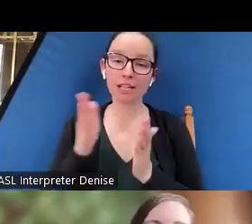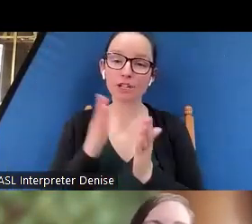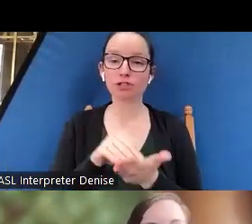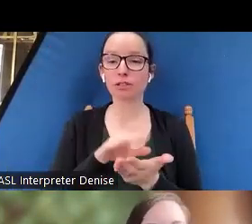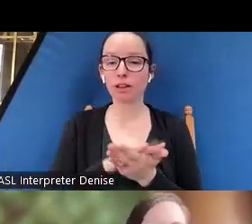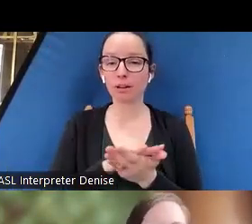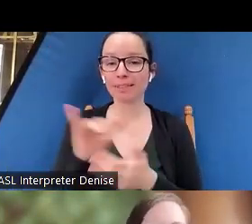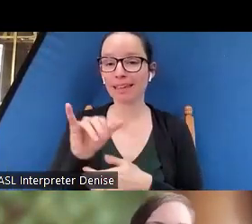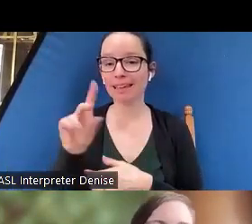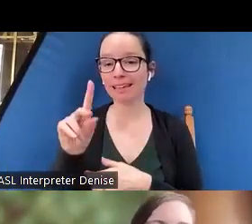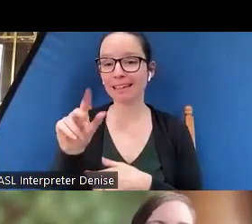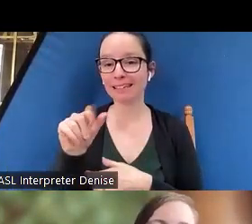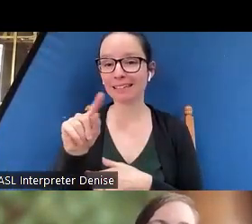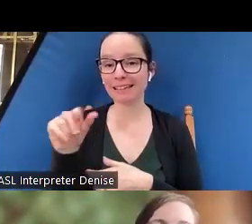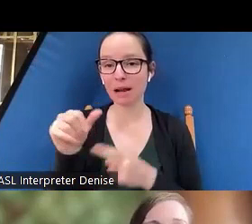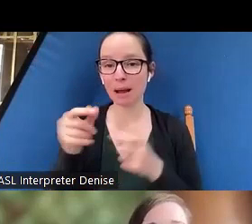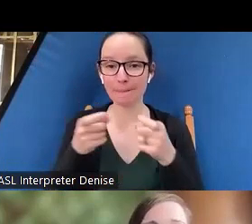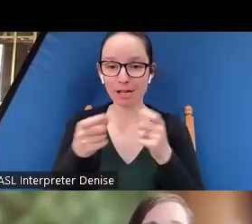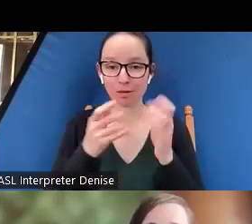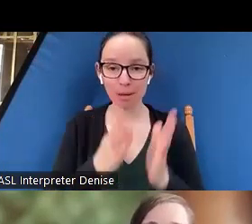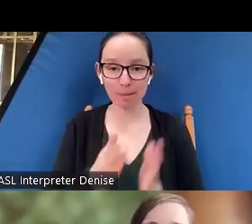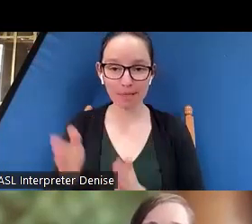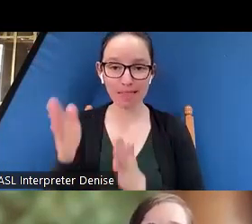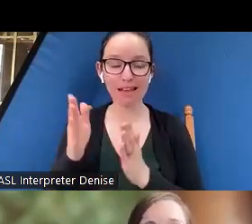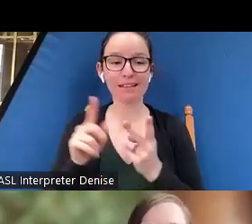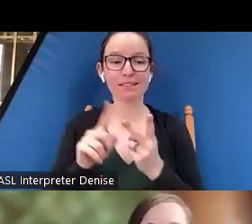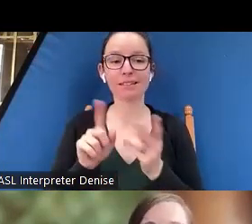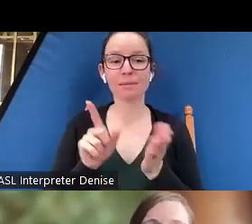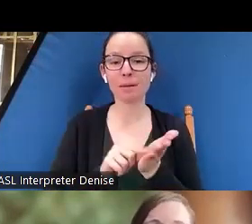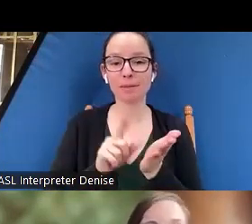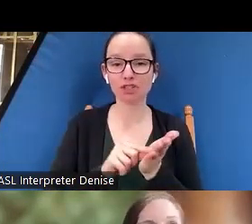publishing guidelines, shared reporting expectations were all